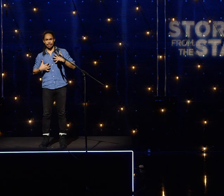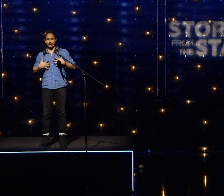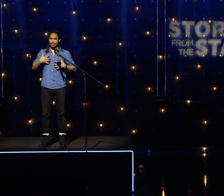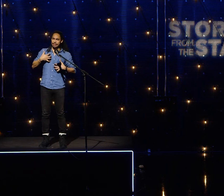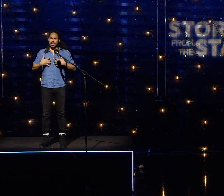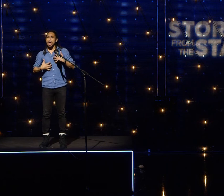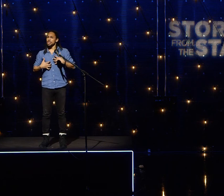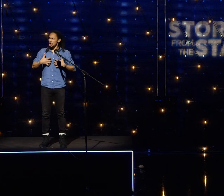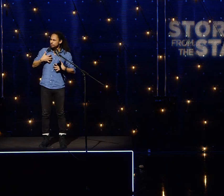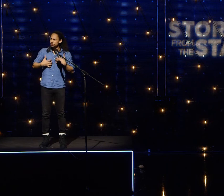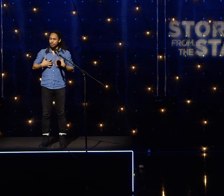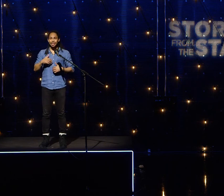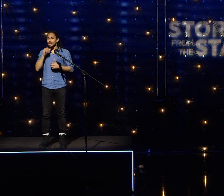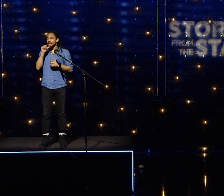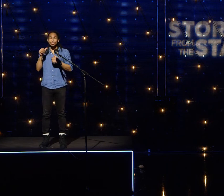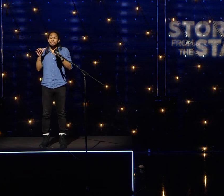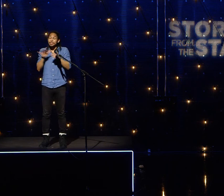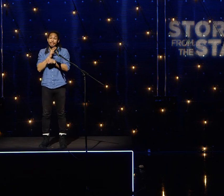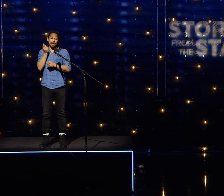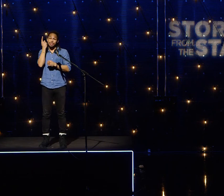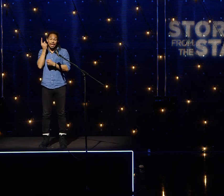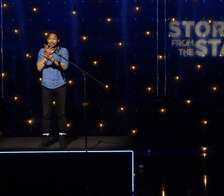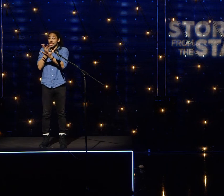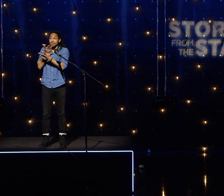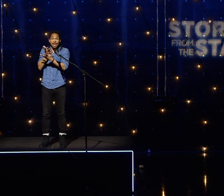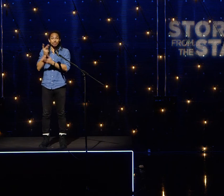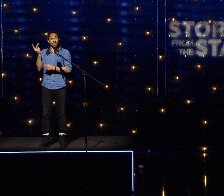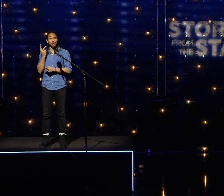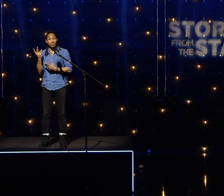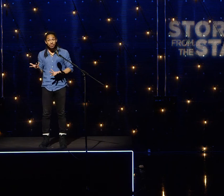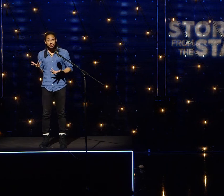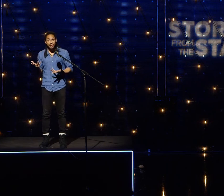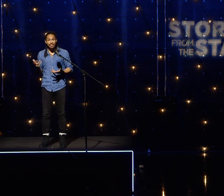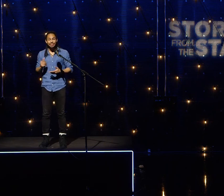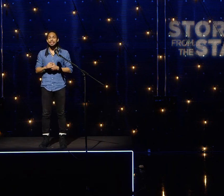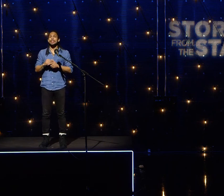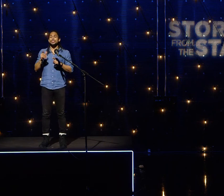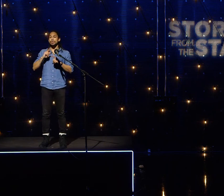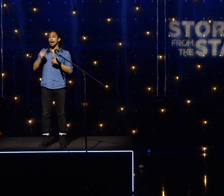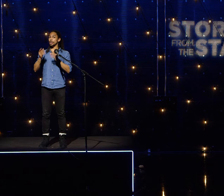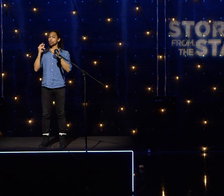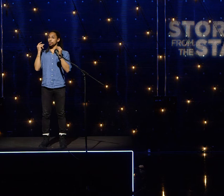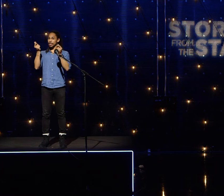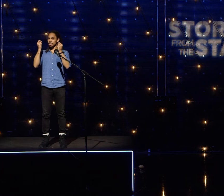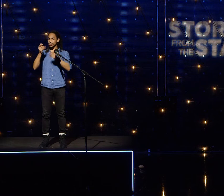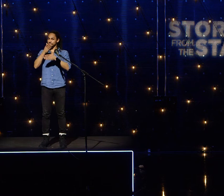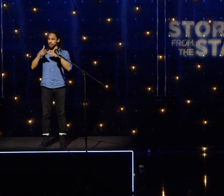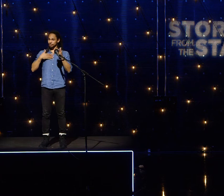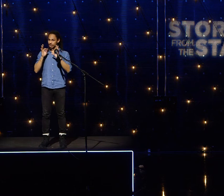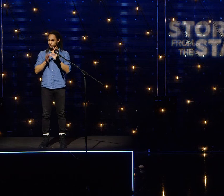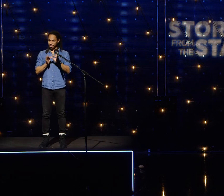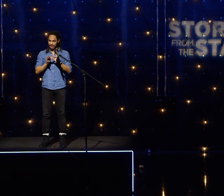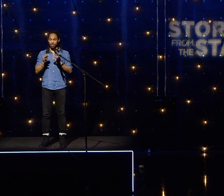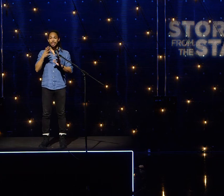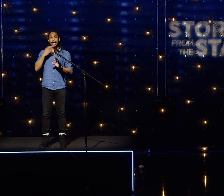a little uncomfortable because he doesn't completely understand the interaction between the two of us. So I quickly finished my interpretation